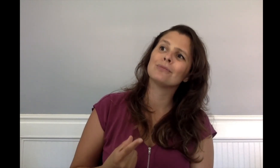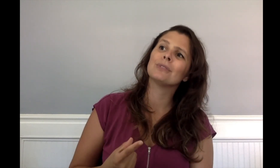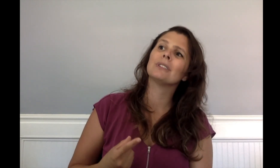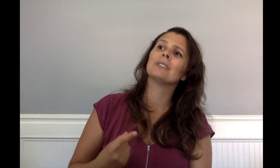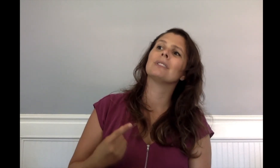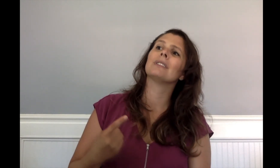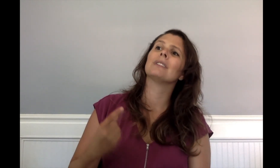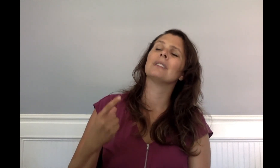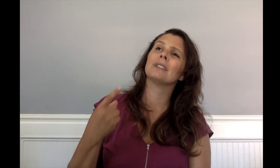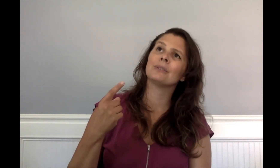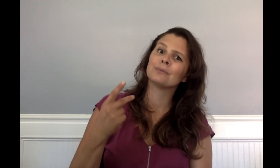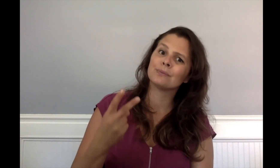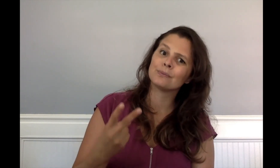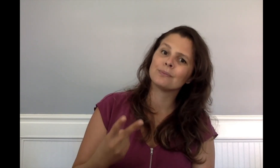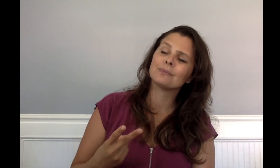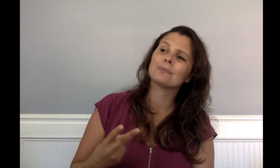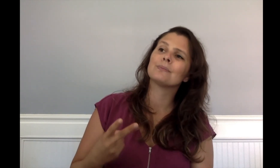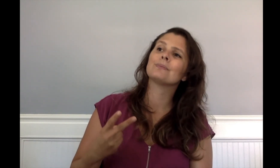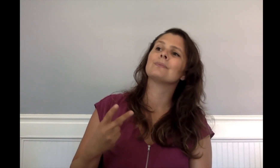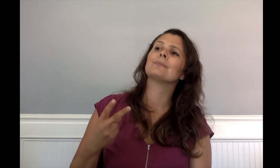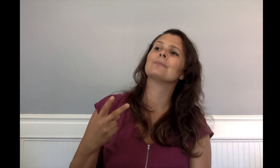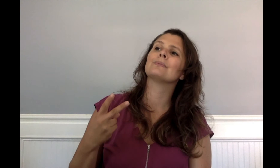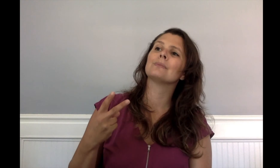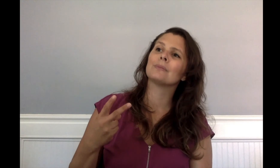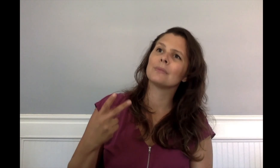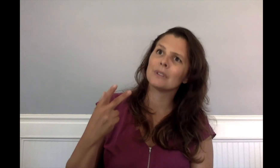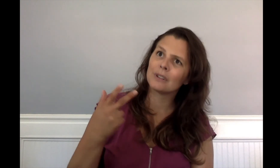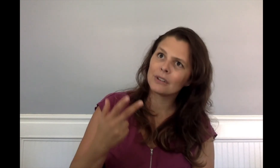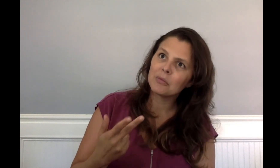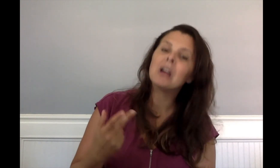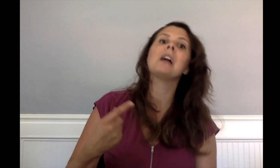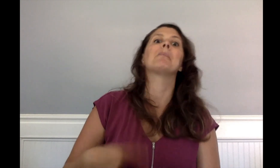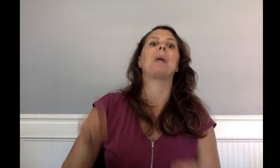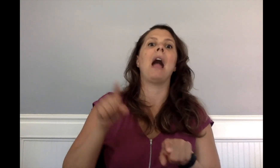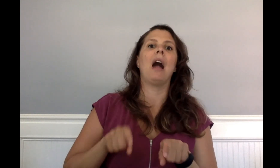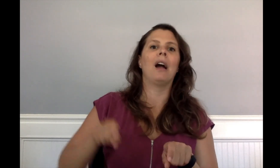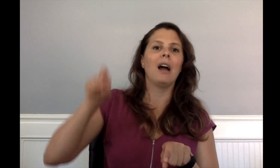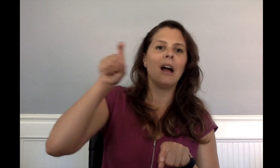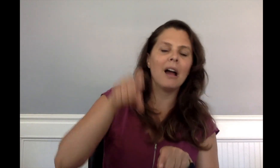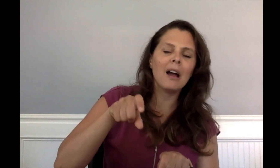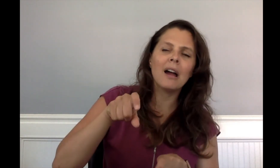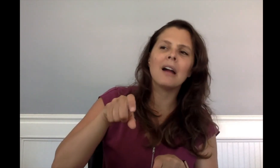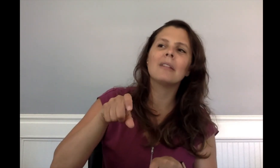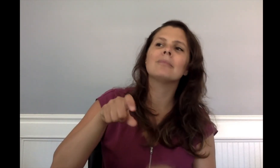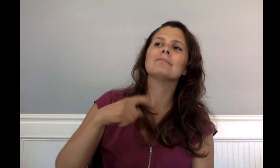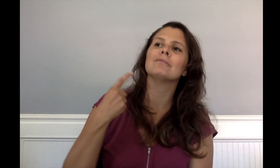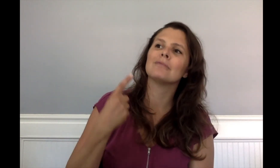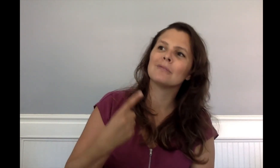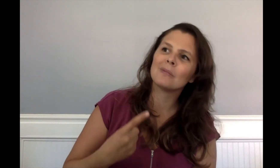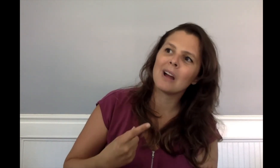one-Mississippi, two-Mississippi, three-Mississippi. Then Herman placed a foot on the second rung.